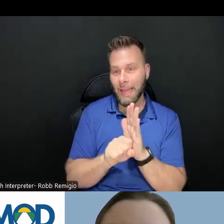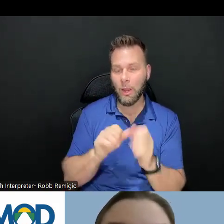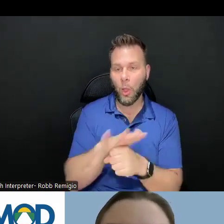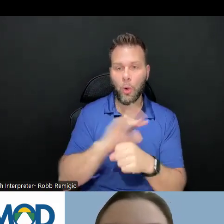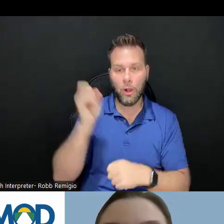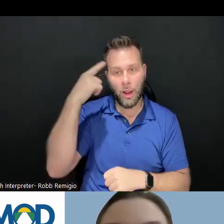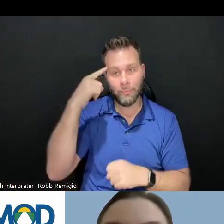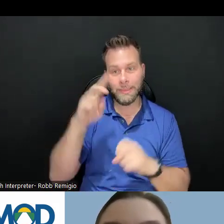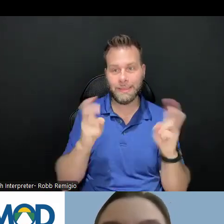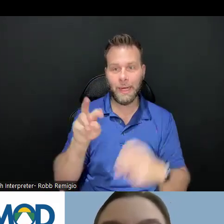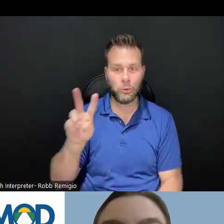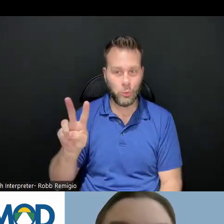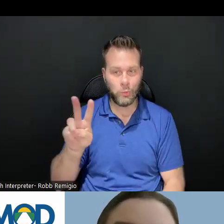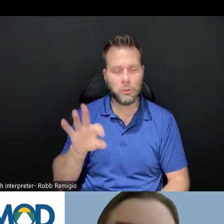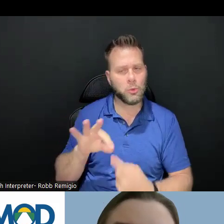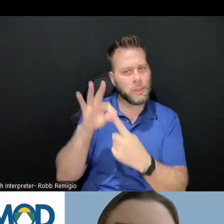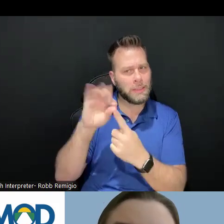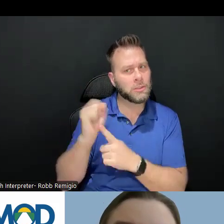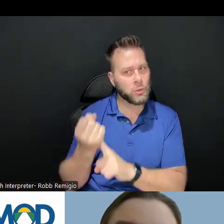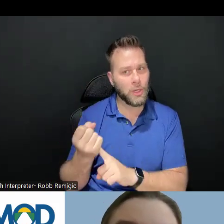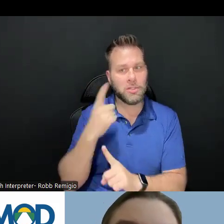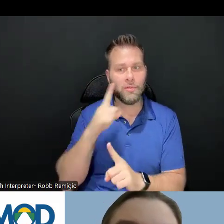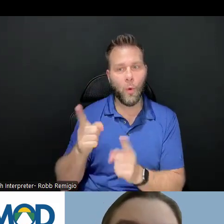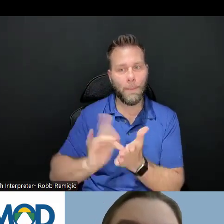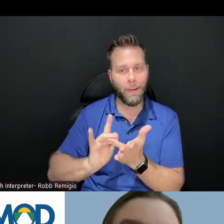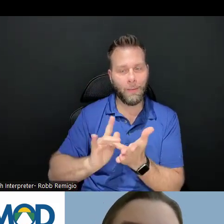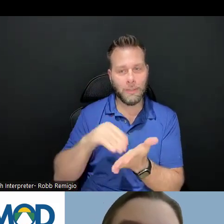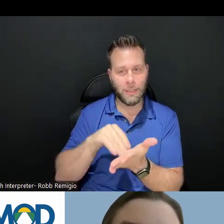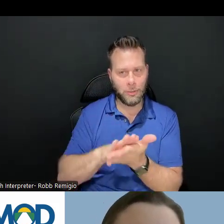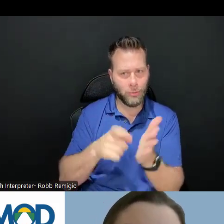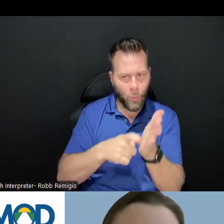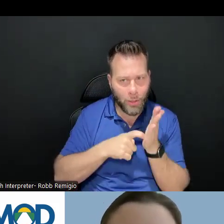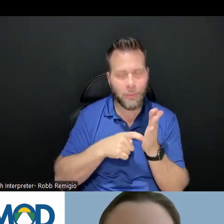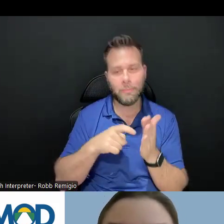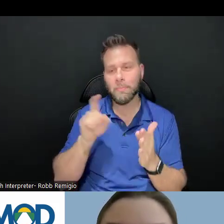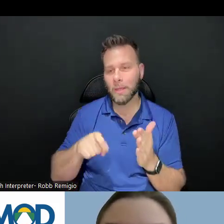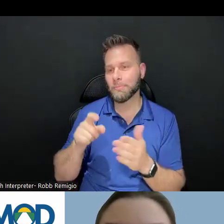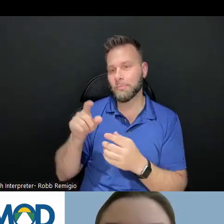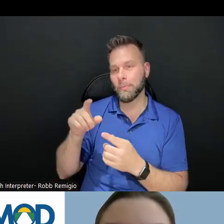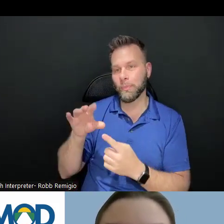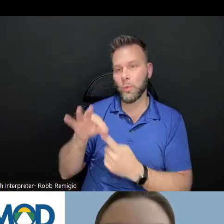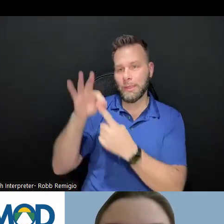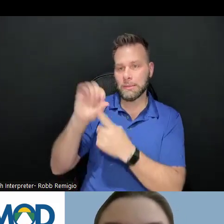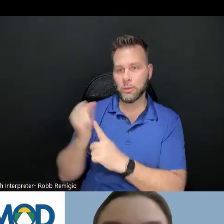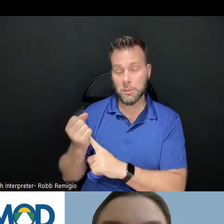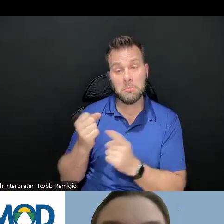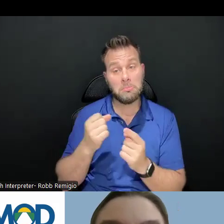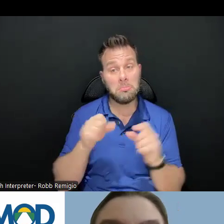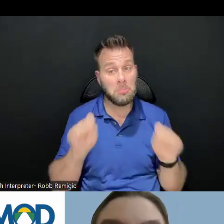It would be a very unique situation to need medical But it is potentially possible